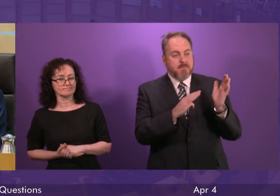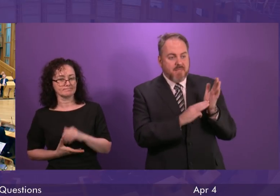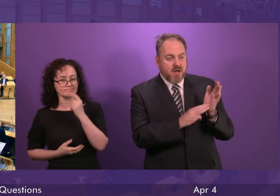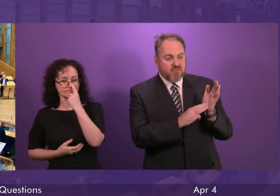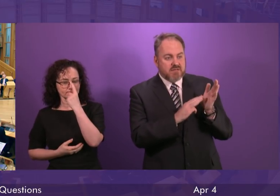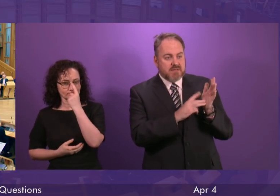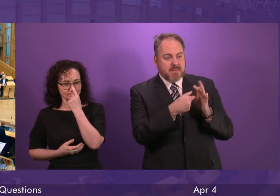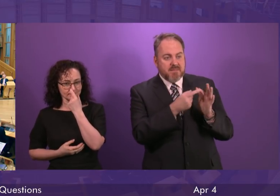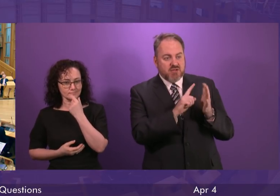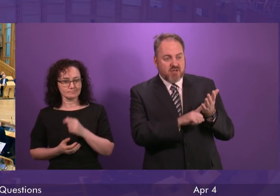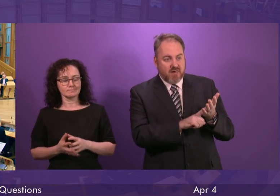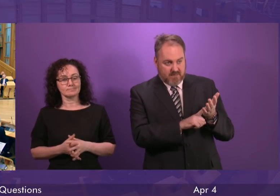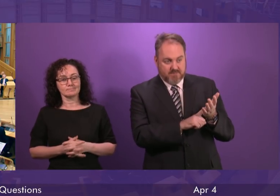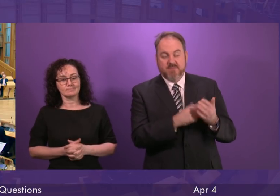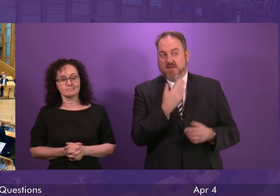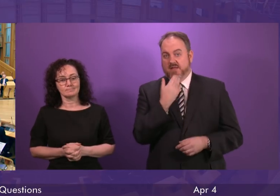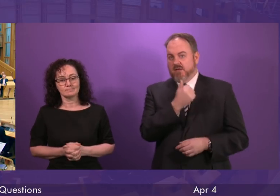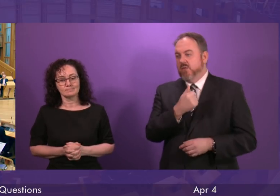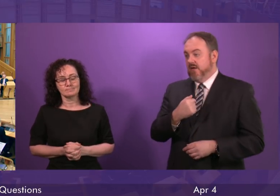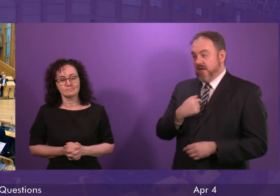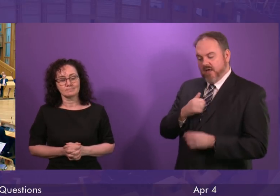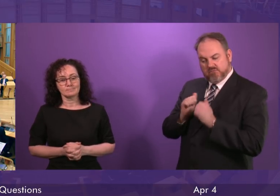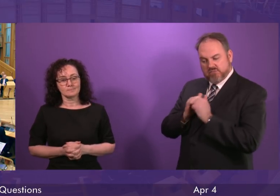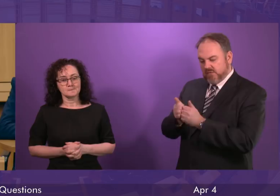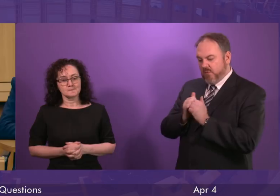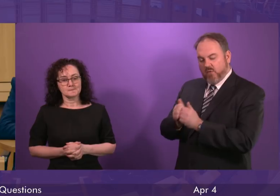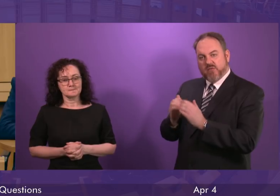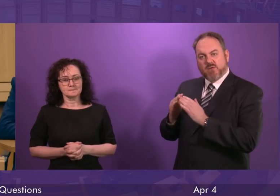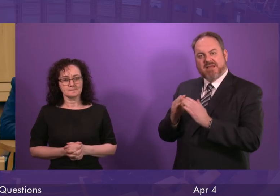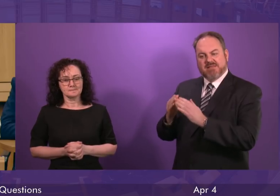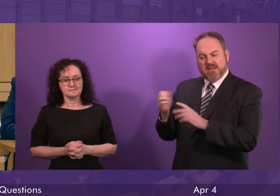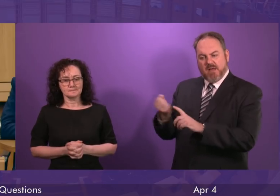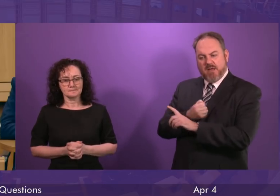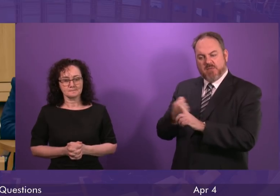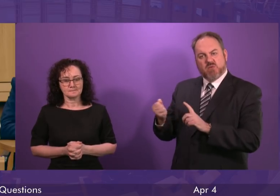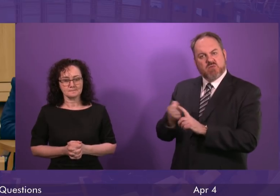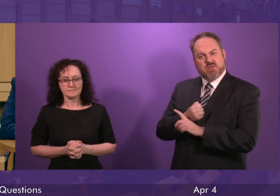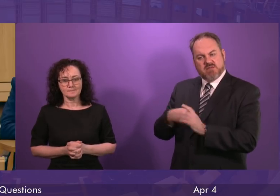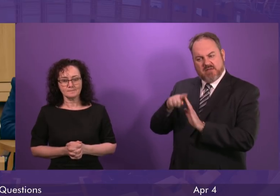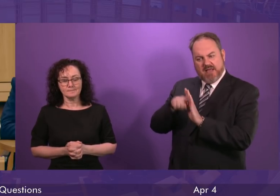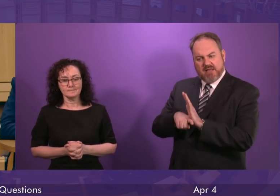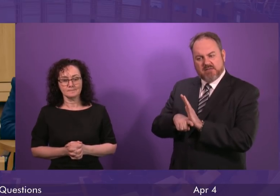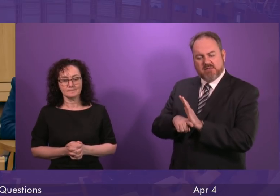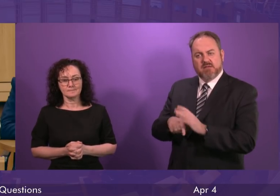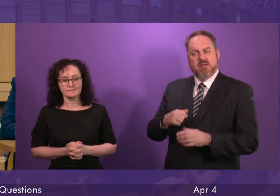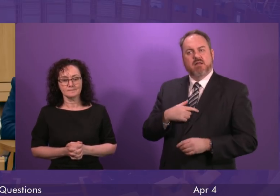Margaret Mitchell (Central Scotland) (Con): I, too, warmly welcome the new domestic abuse legislation coming into force, but I note that the Management of Offenders (Scotland)